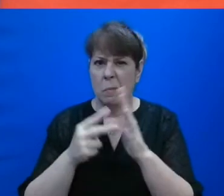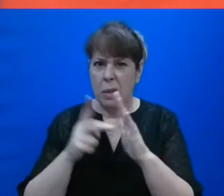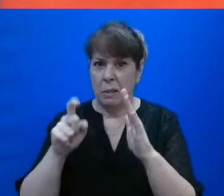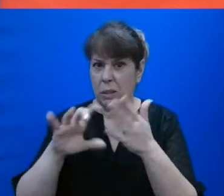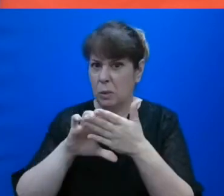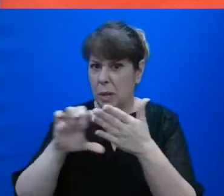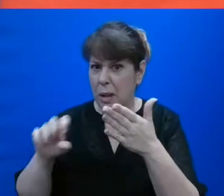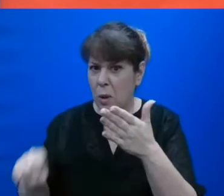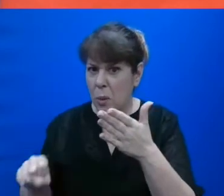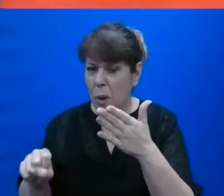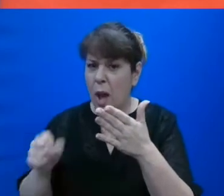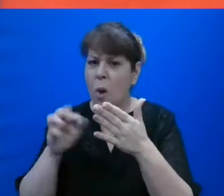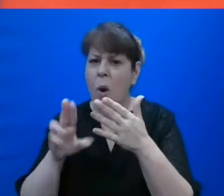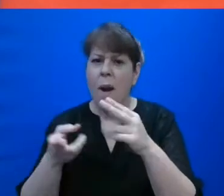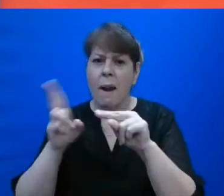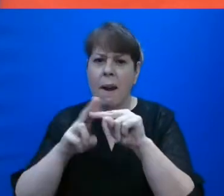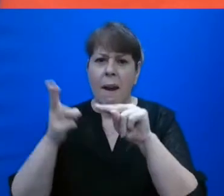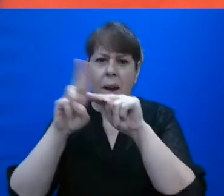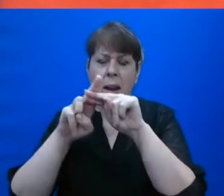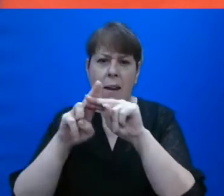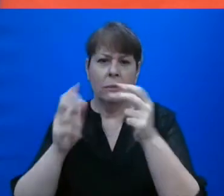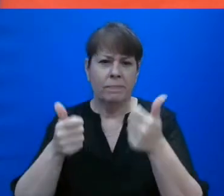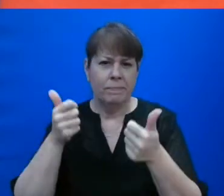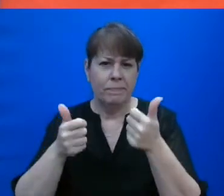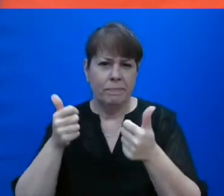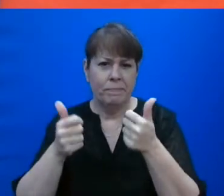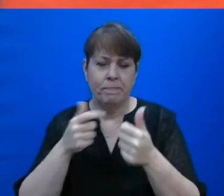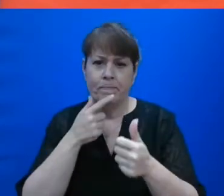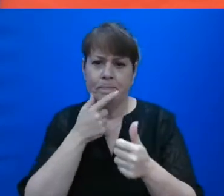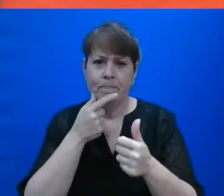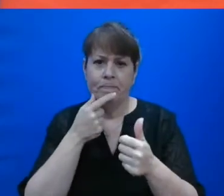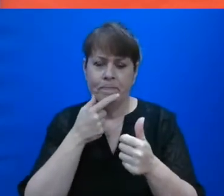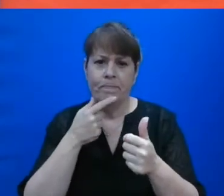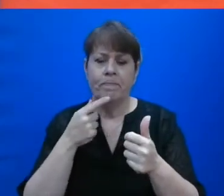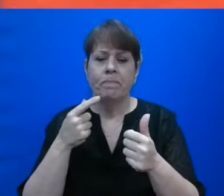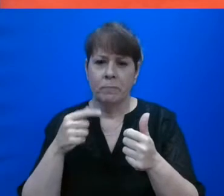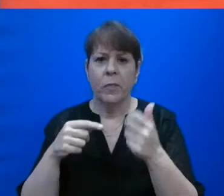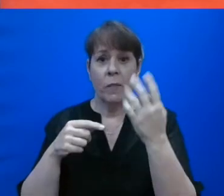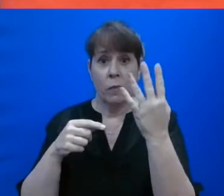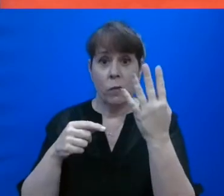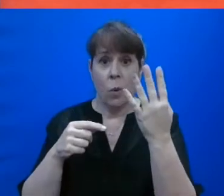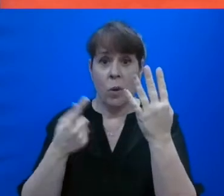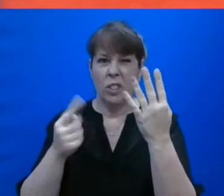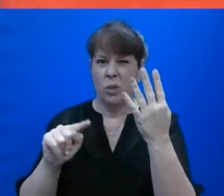SOME AWAY? LET'S TRY TO TAKE SOME AWAY. I'M GOING